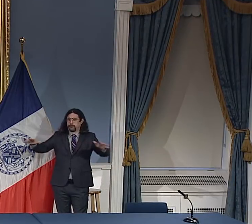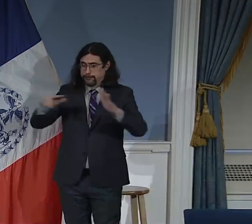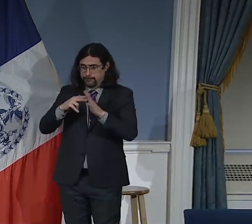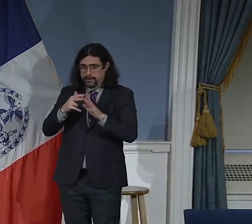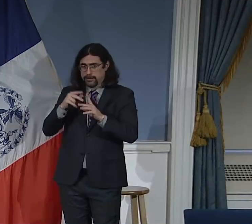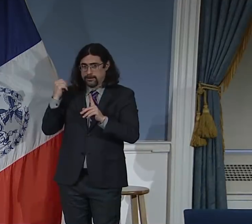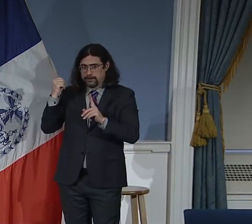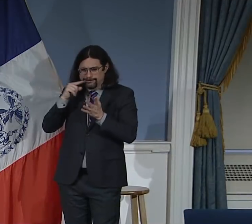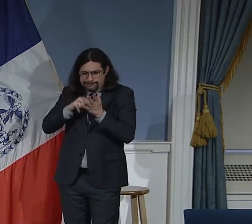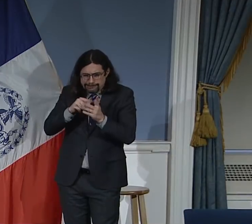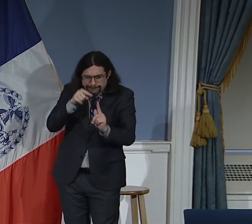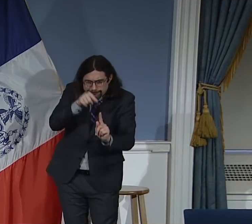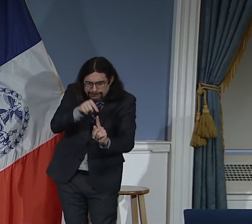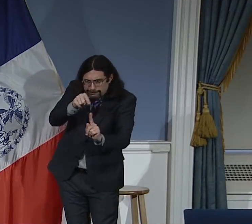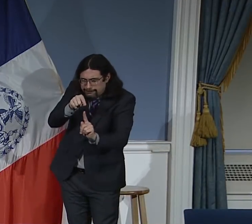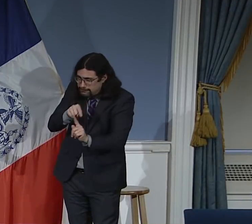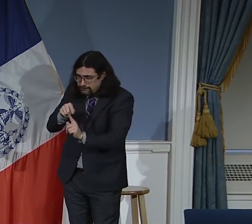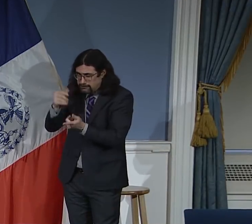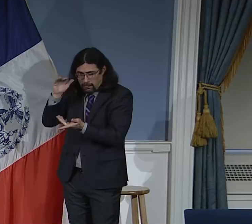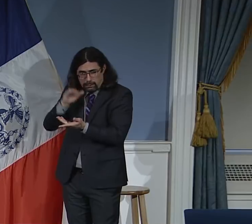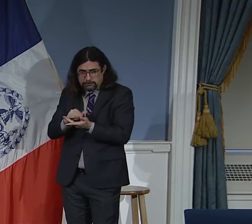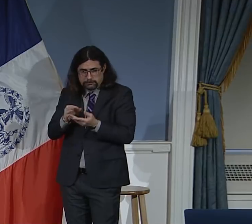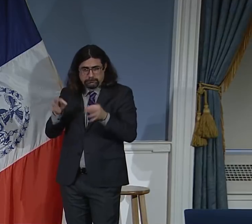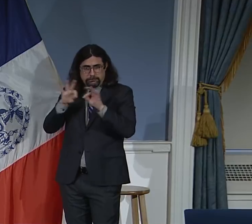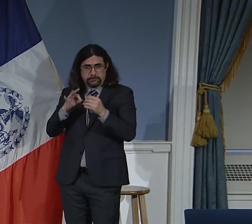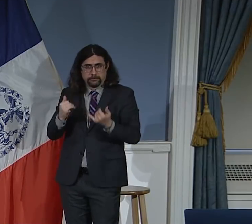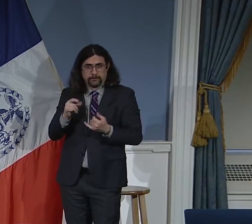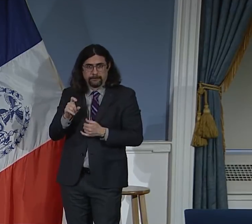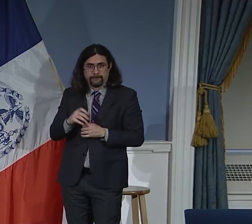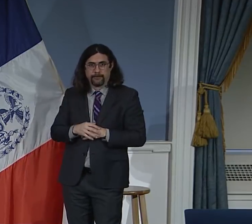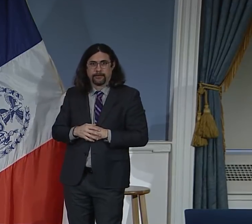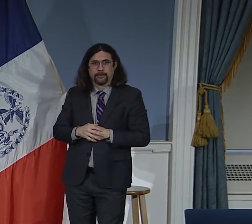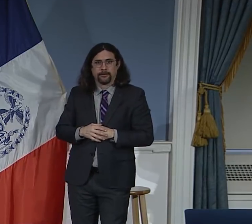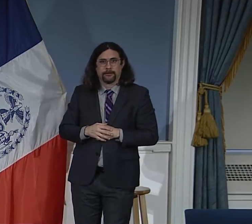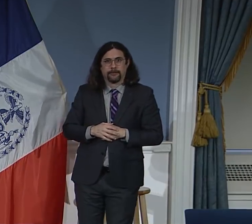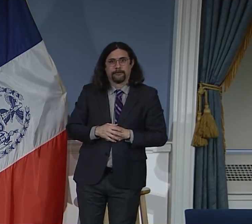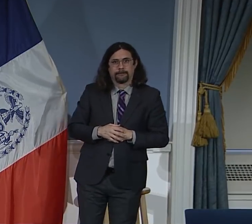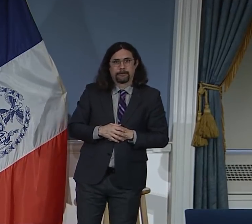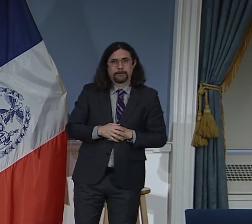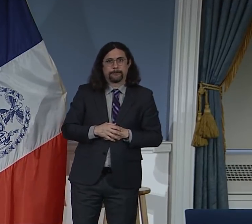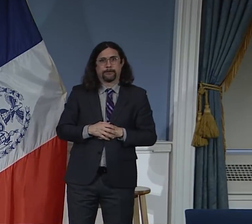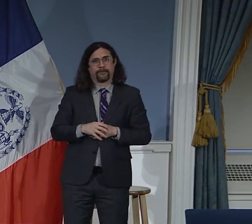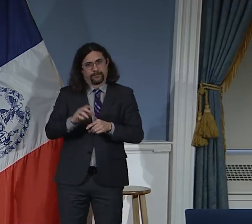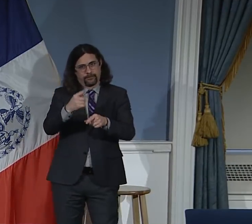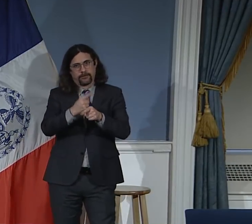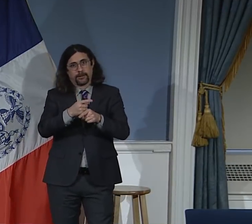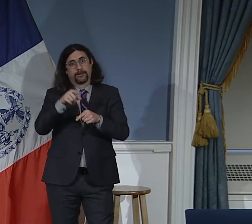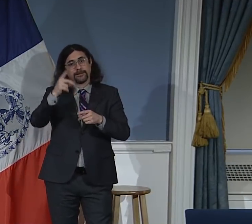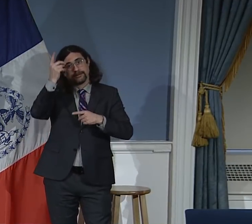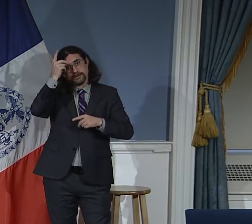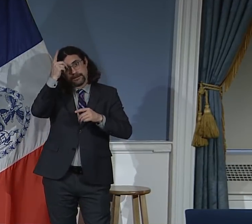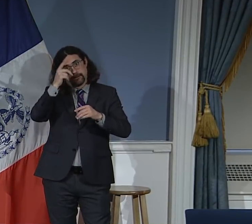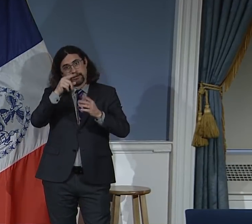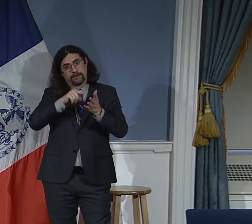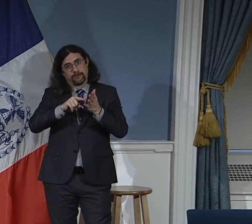AT THIS POINT OF WIDESPREAD, COMMUNITY SPREAD? I'LL START